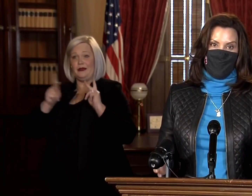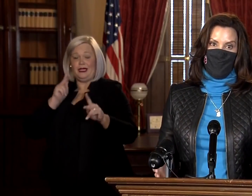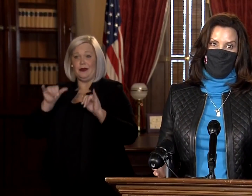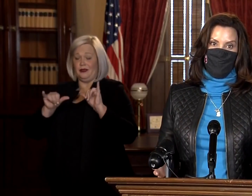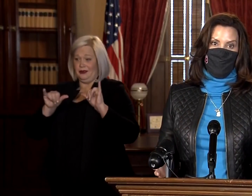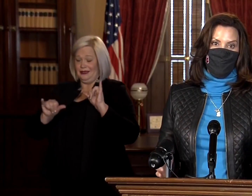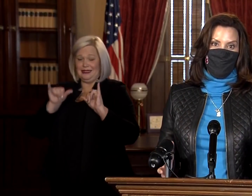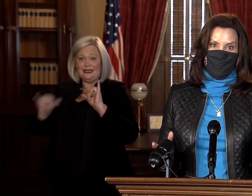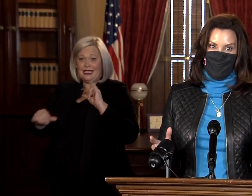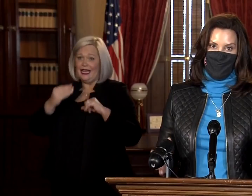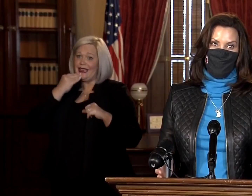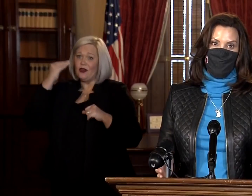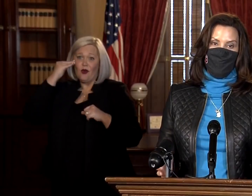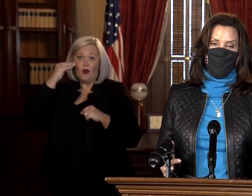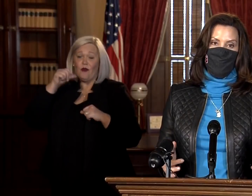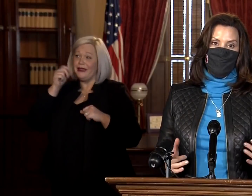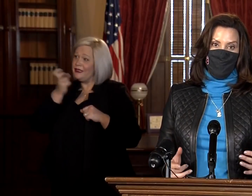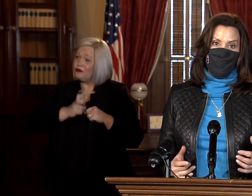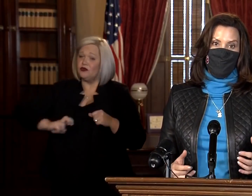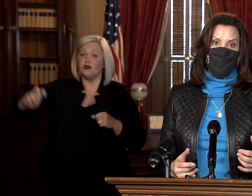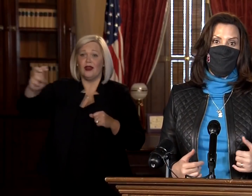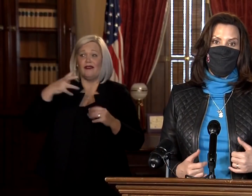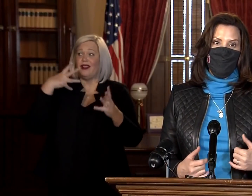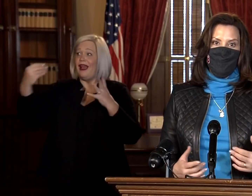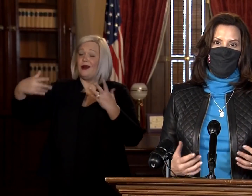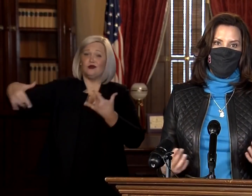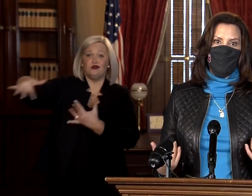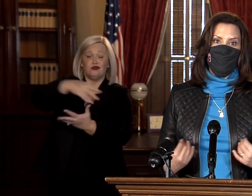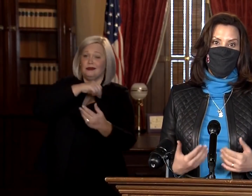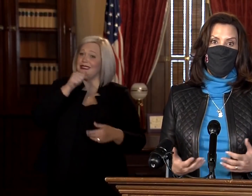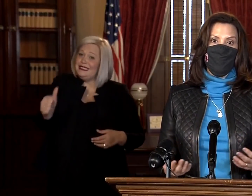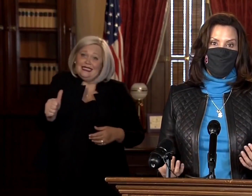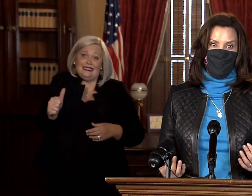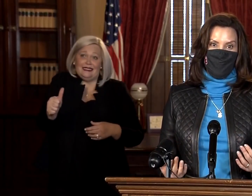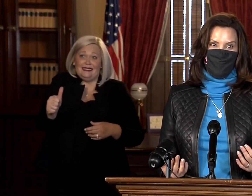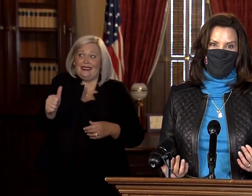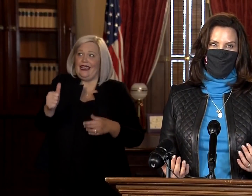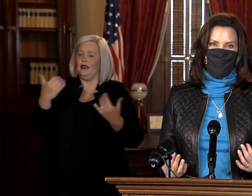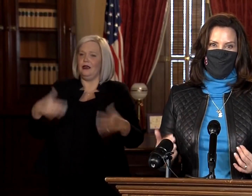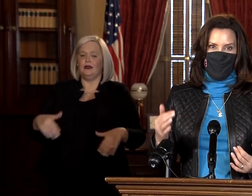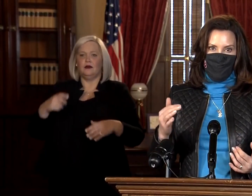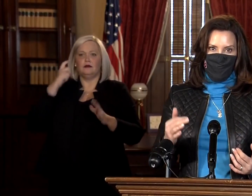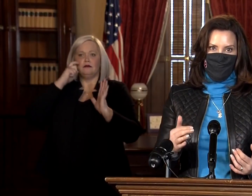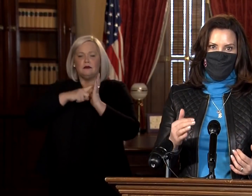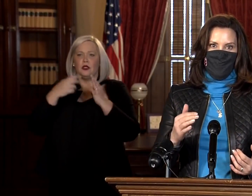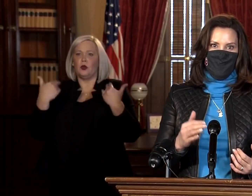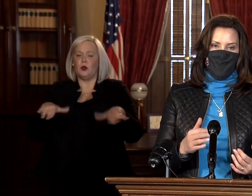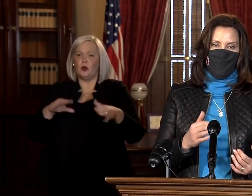We know that for Thanksgiving, a lot of Michiganders took it very lot of Michiganders took it very seriously and were not out and seriously and were not out and about, not gathering and we saw